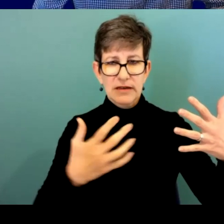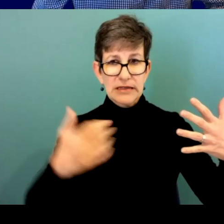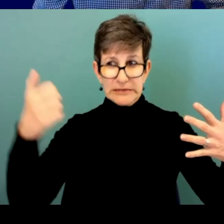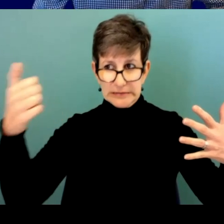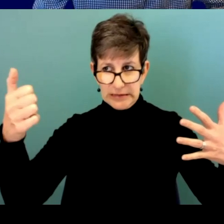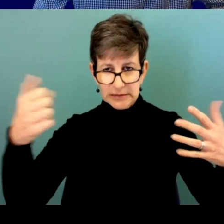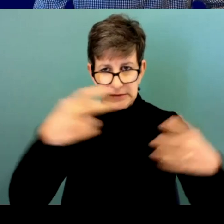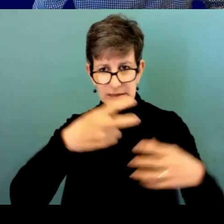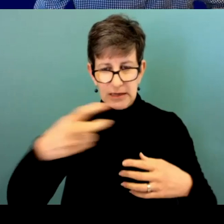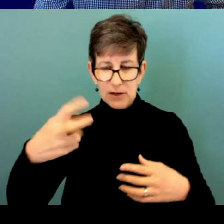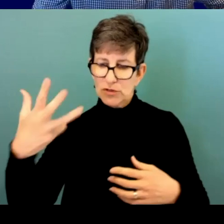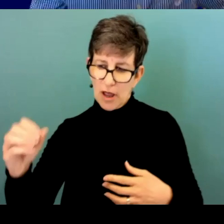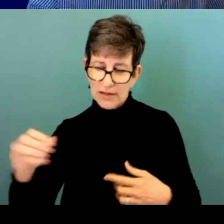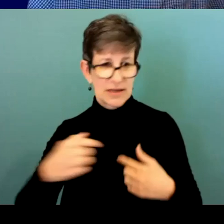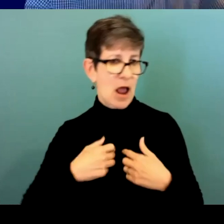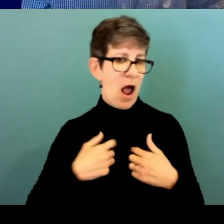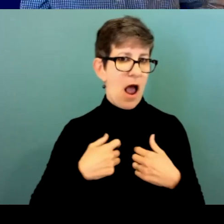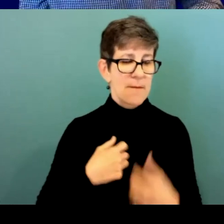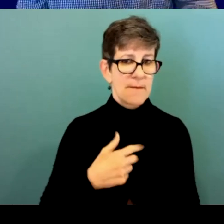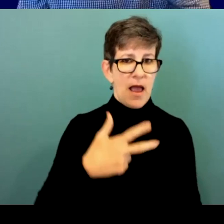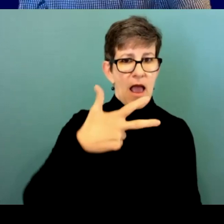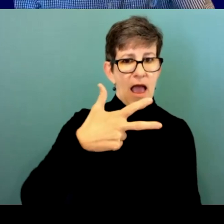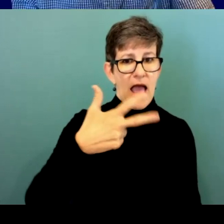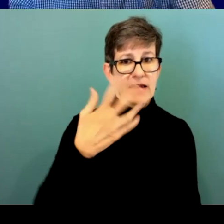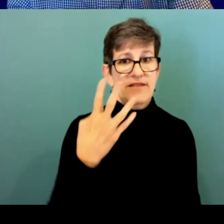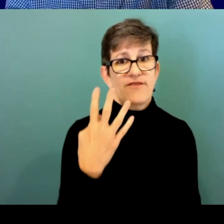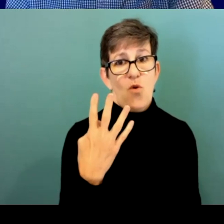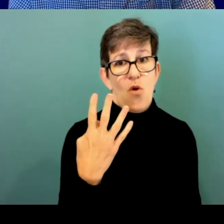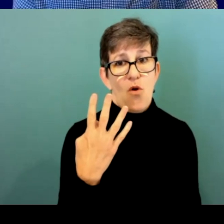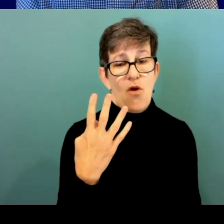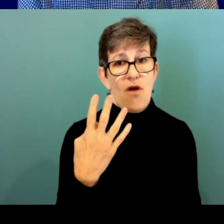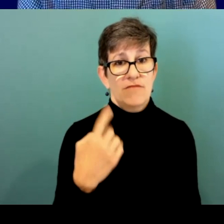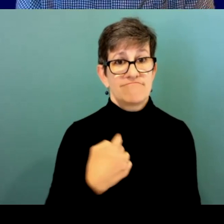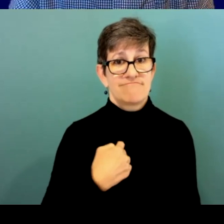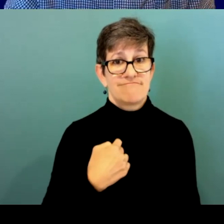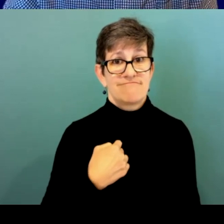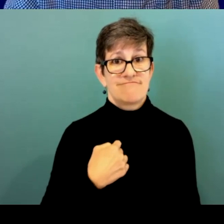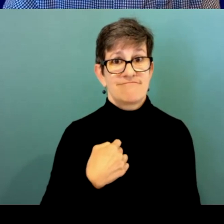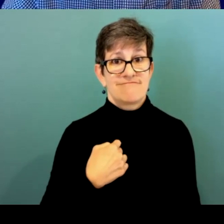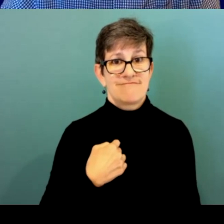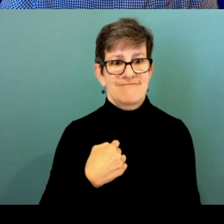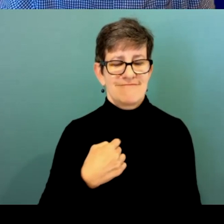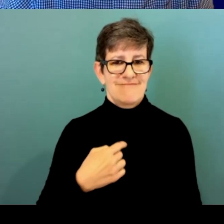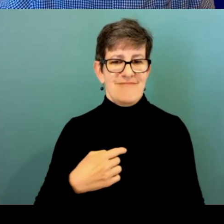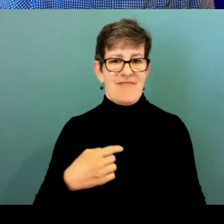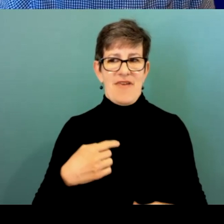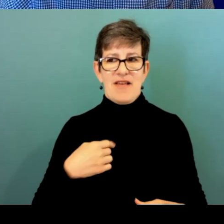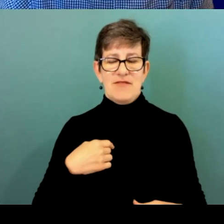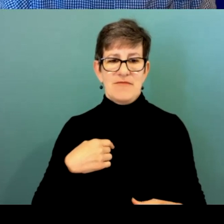I think I'm about an 84. So I'm about - of all the people that I know that have taken the scale. I come out at about the highest.